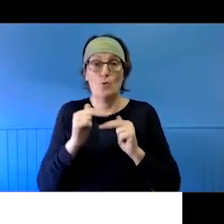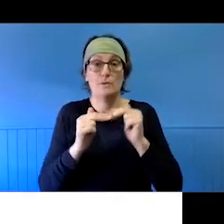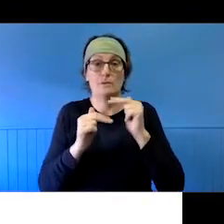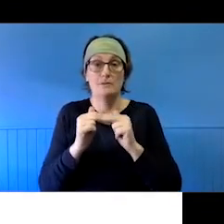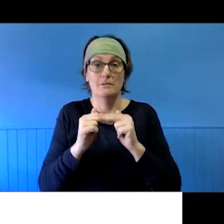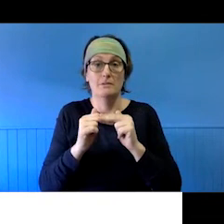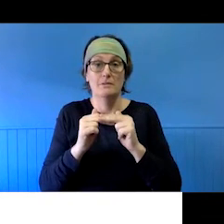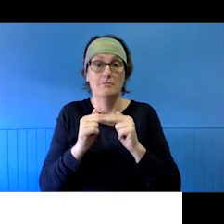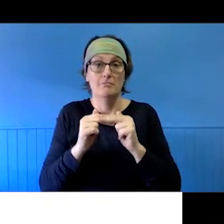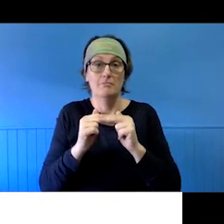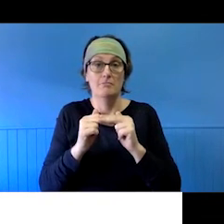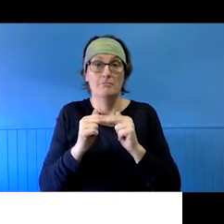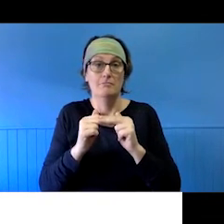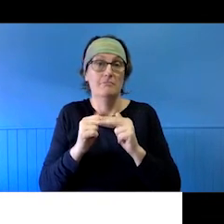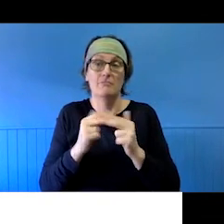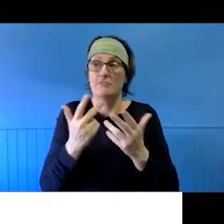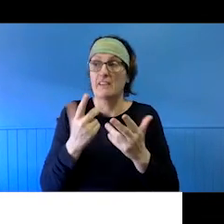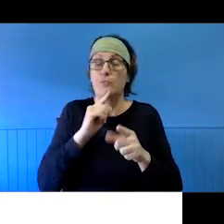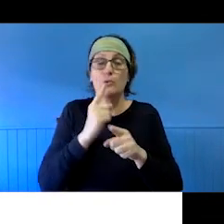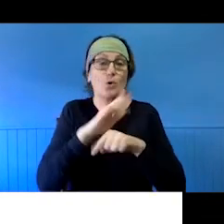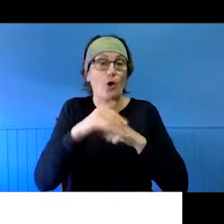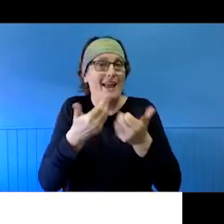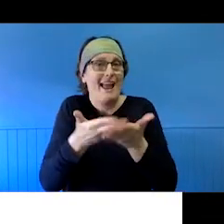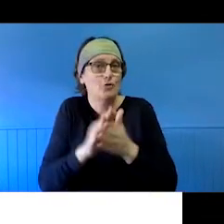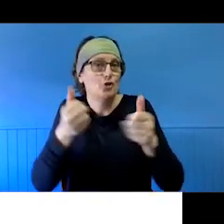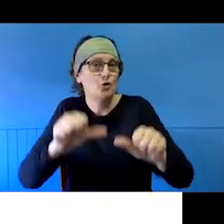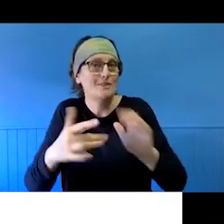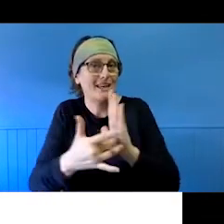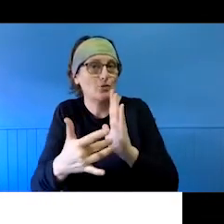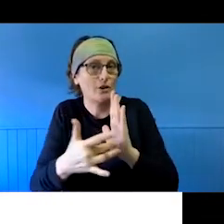technology especially in today's webinar. So did you feel a little